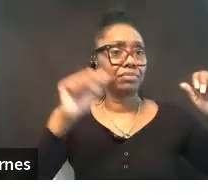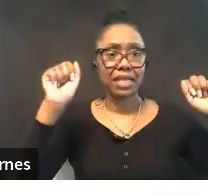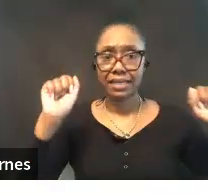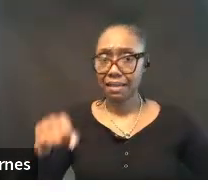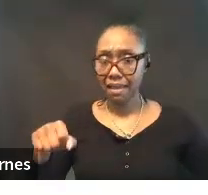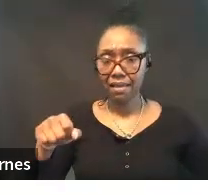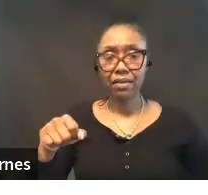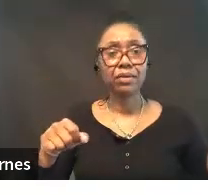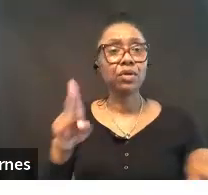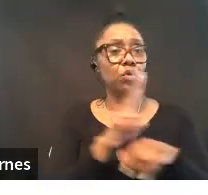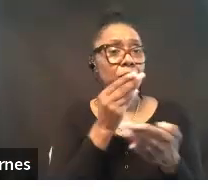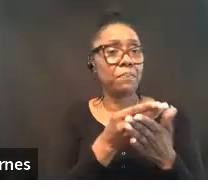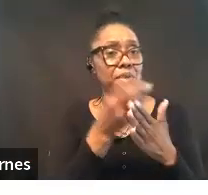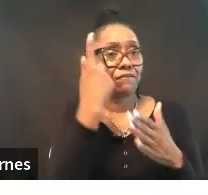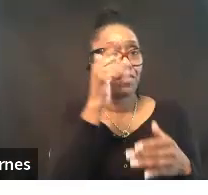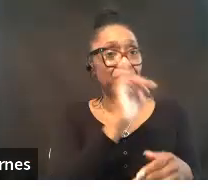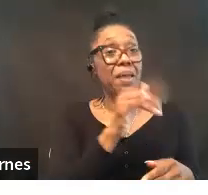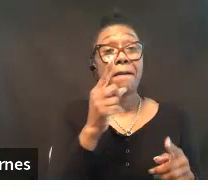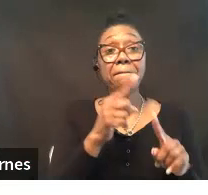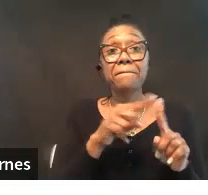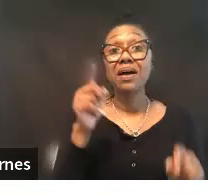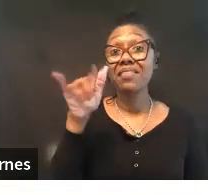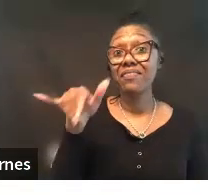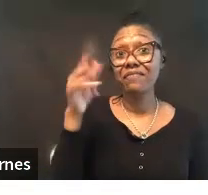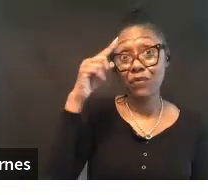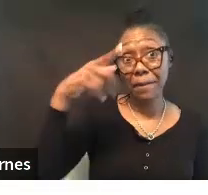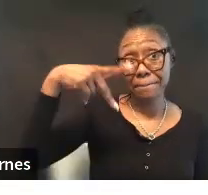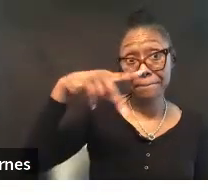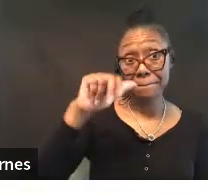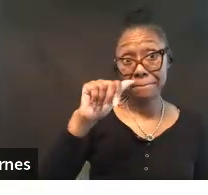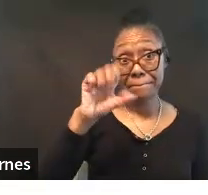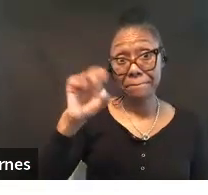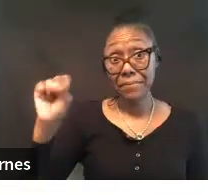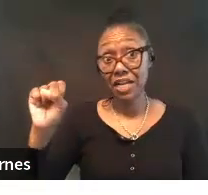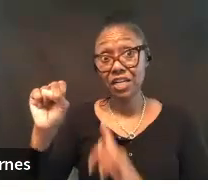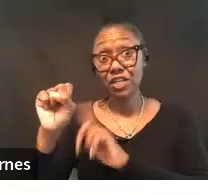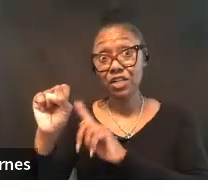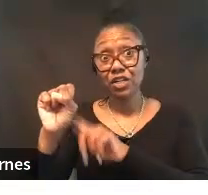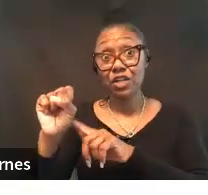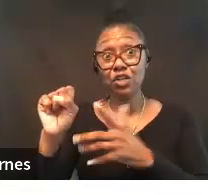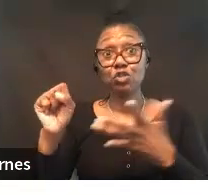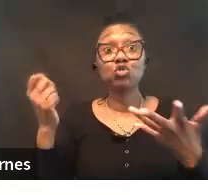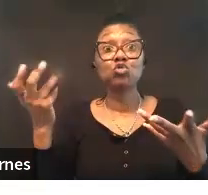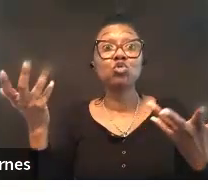The tricky thing about the past is to make sure that whatever the contributions into the past account and you have to share that account in the information.